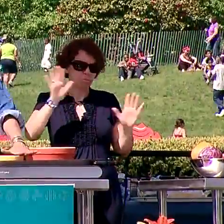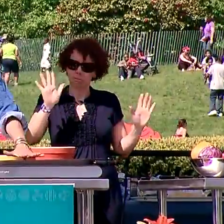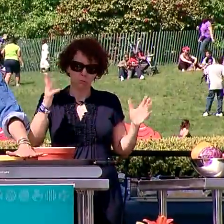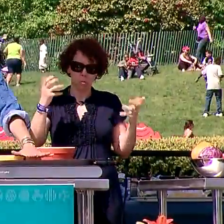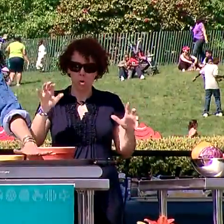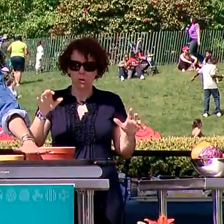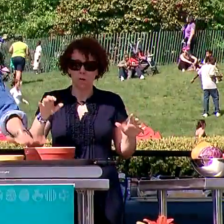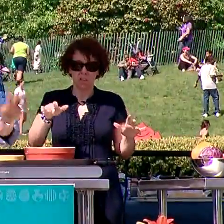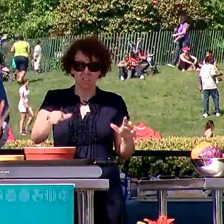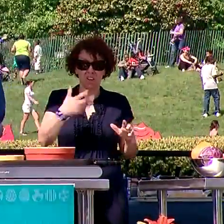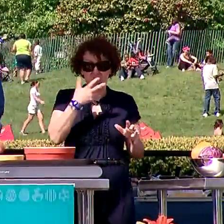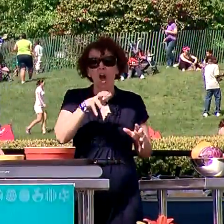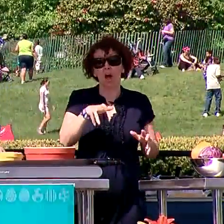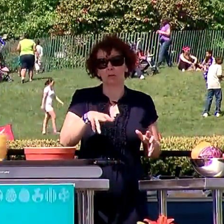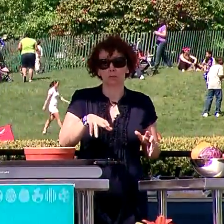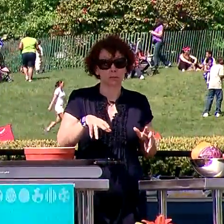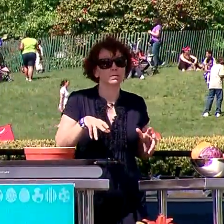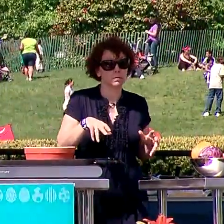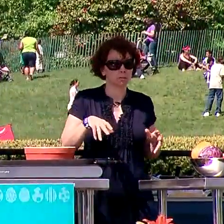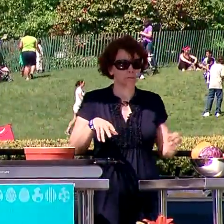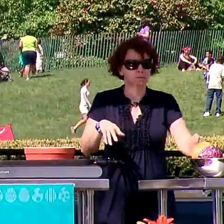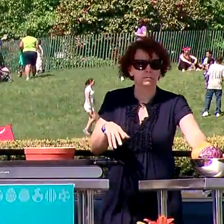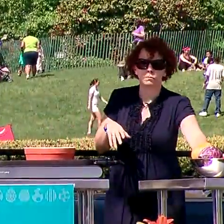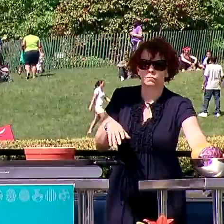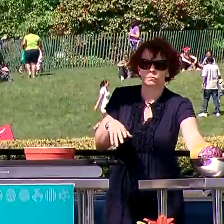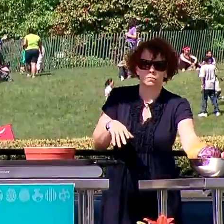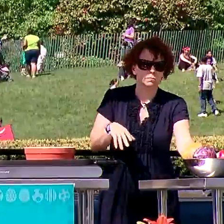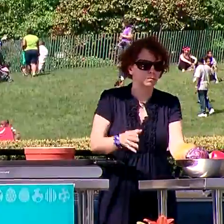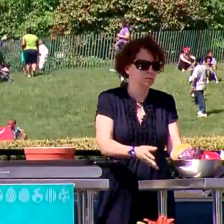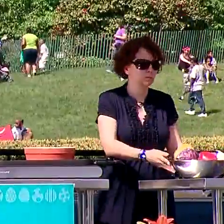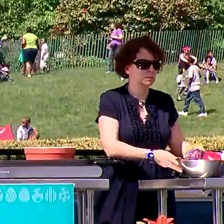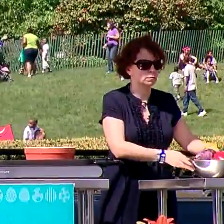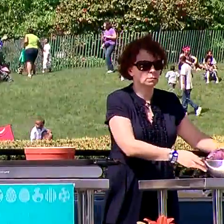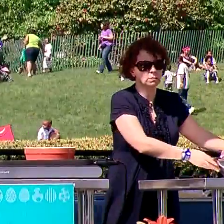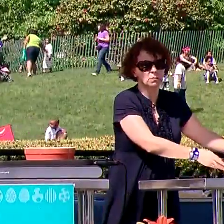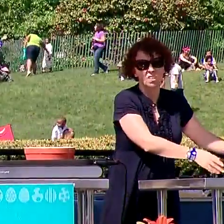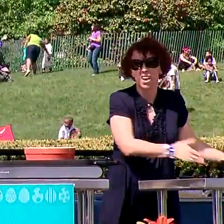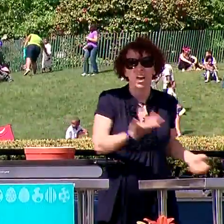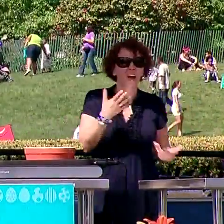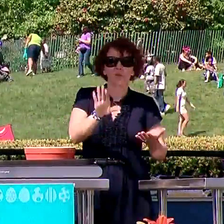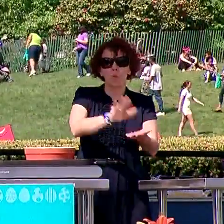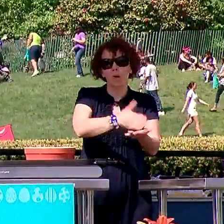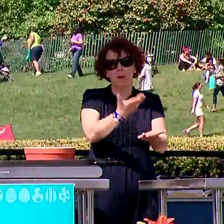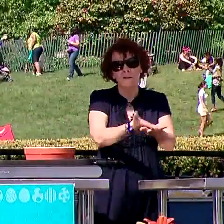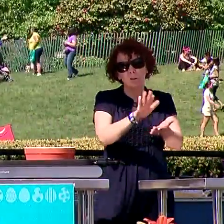So this is heating up. And I don't really want to cook the -- I don't want to cook the